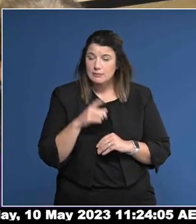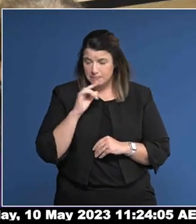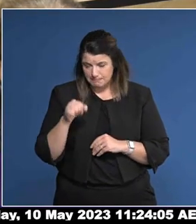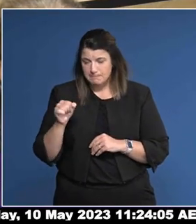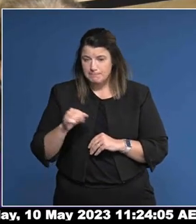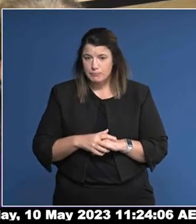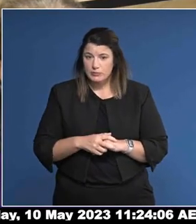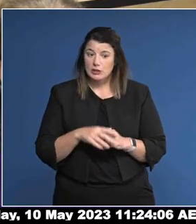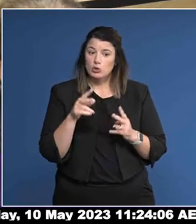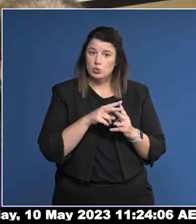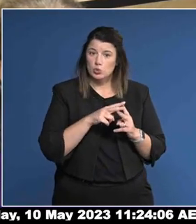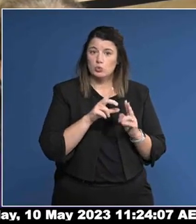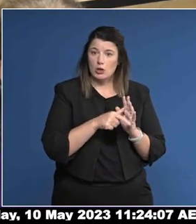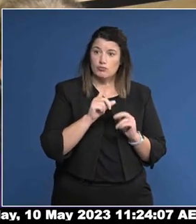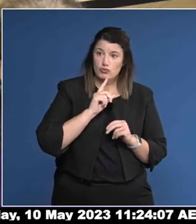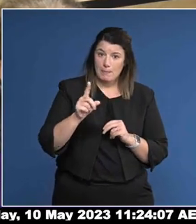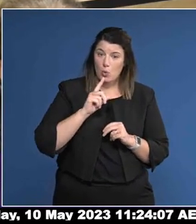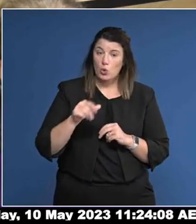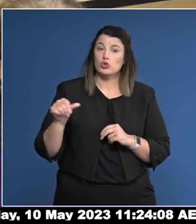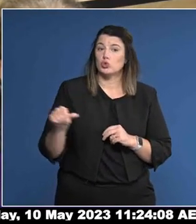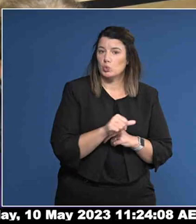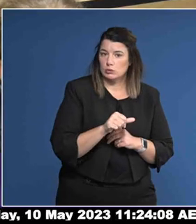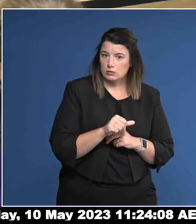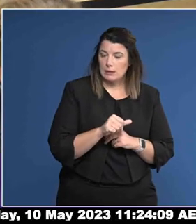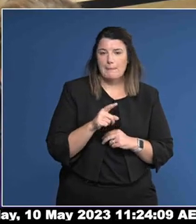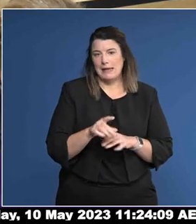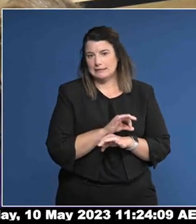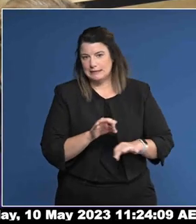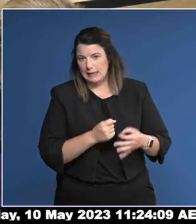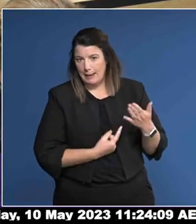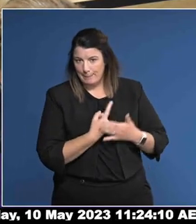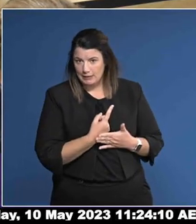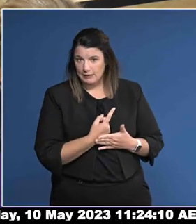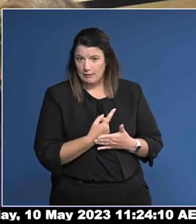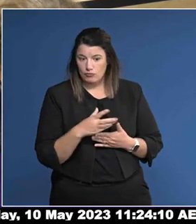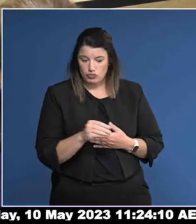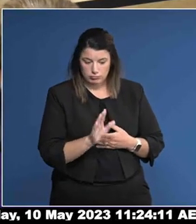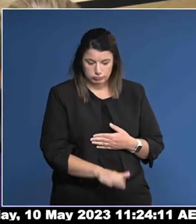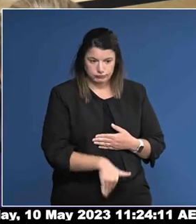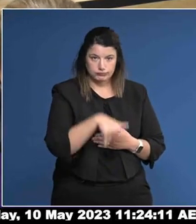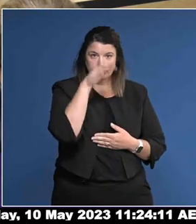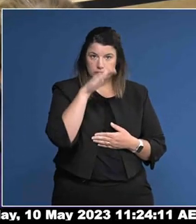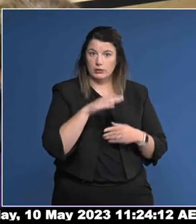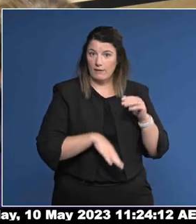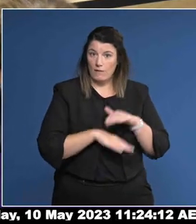child protection reports could have been made throughout the whole duration of the boys attending that school? That's correct.